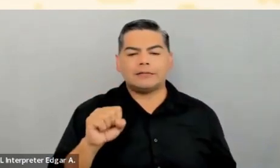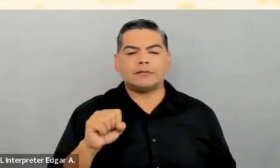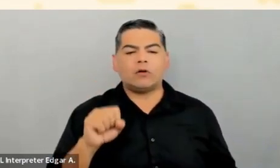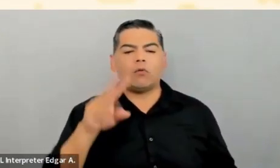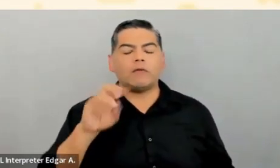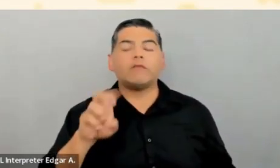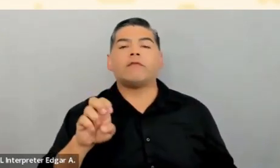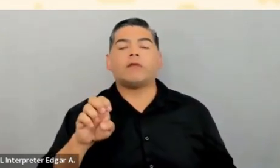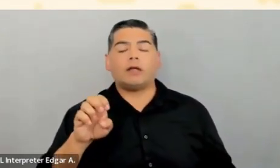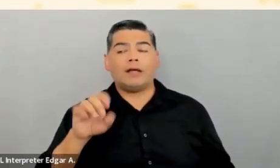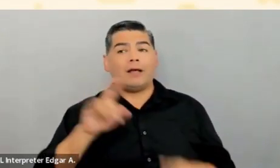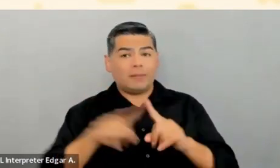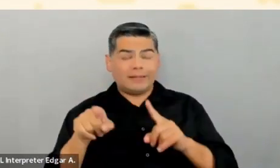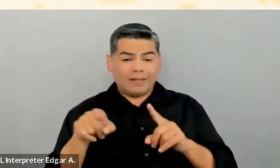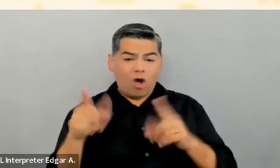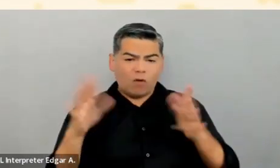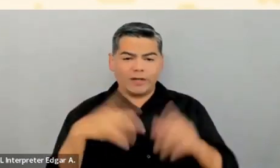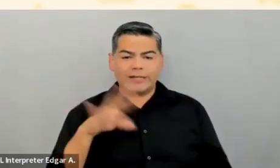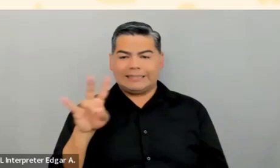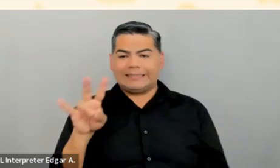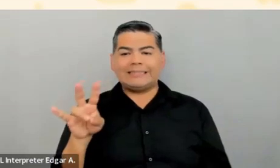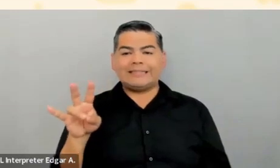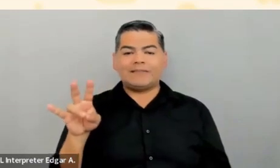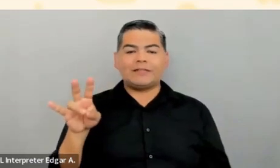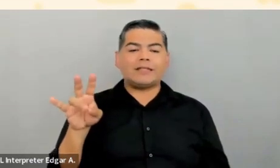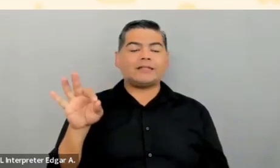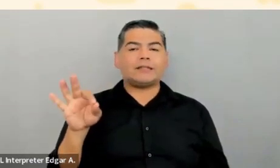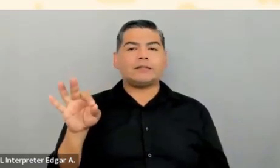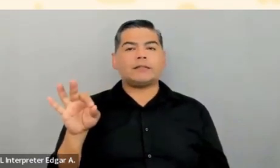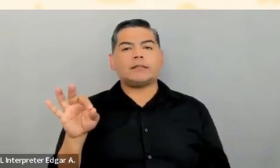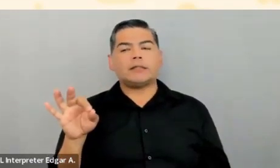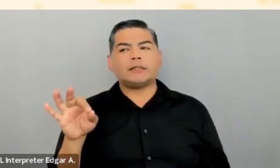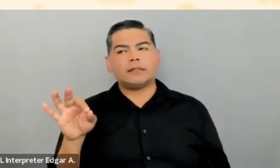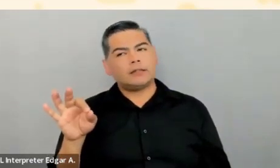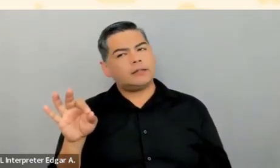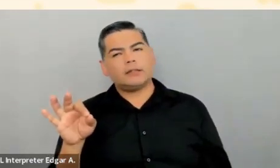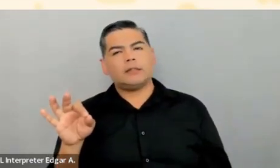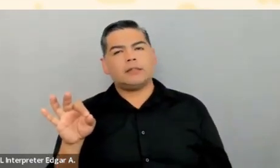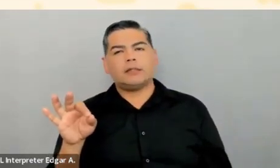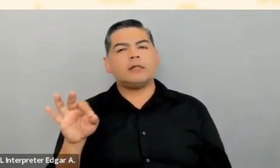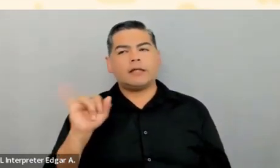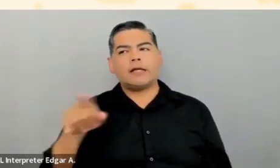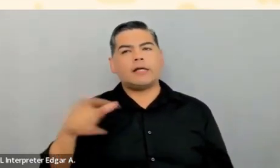So the fact that they are already scoring 79 as a lot of things have not passed.